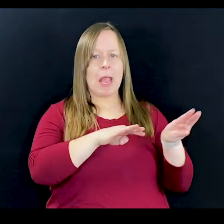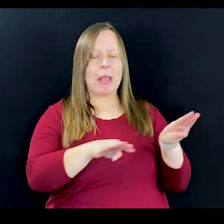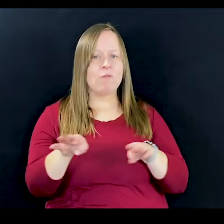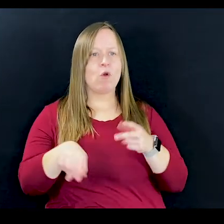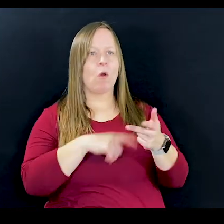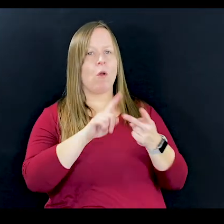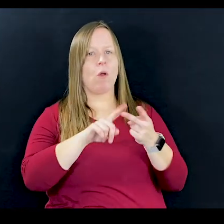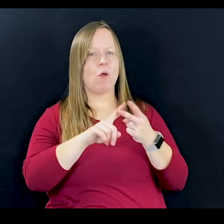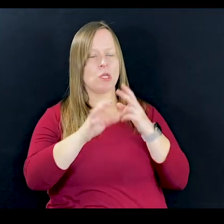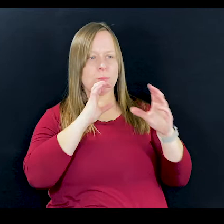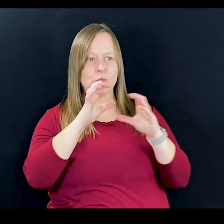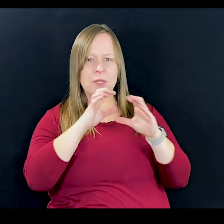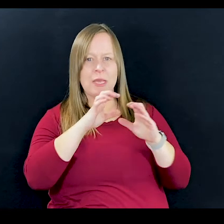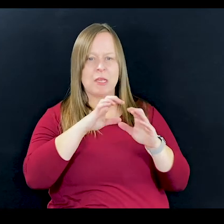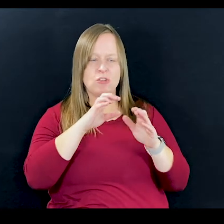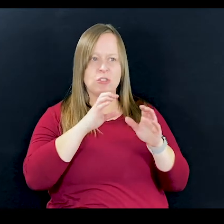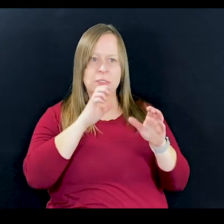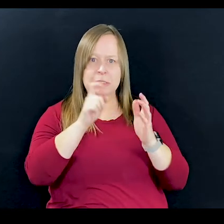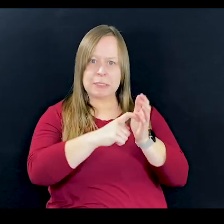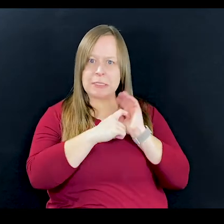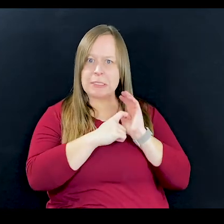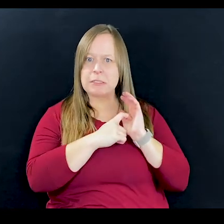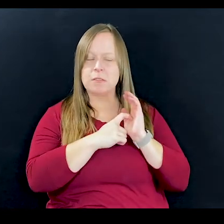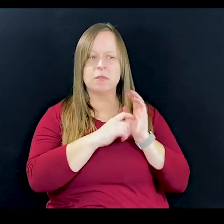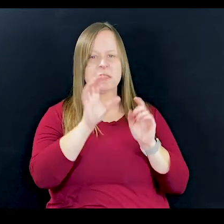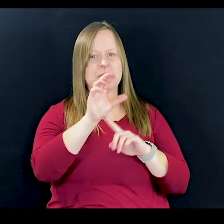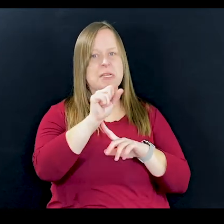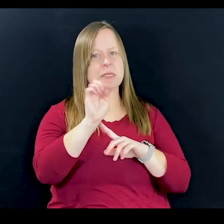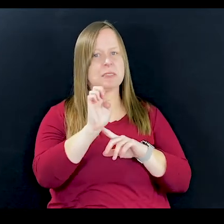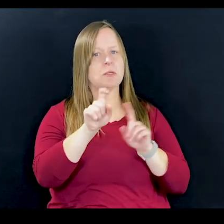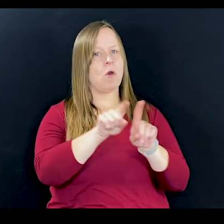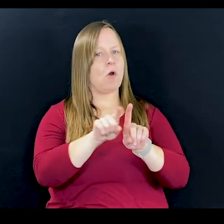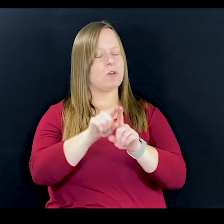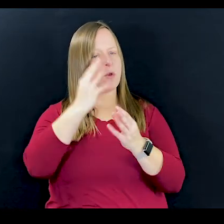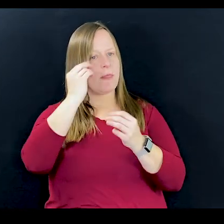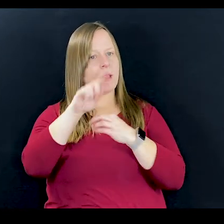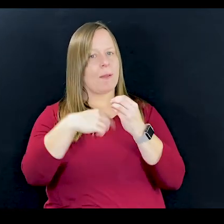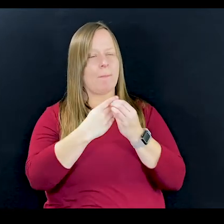behavioral and communication needs. The CSE can also consider